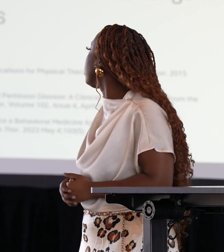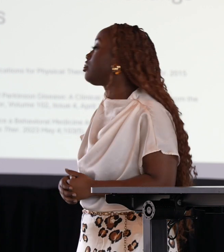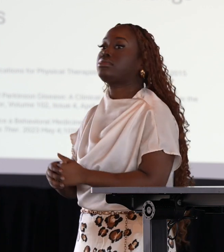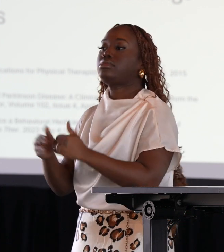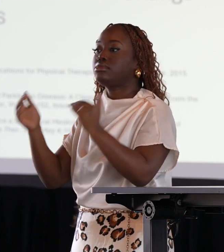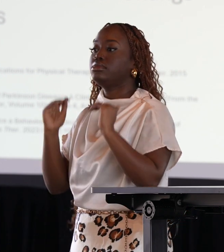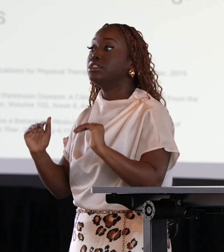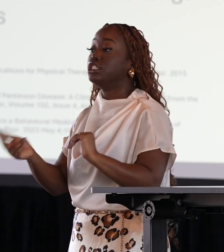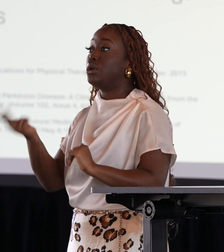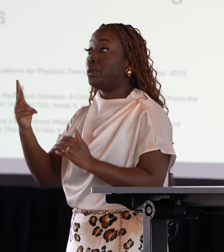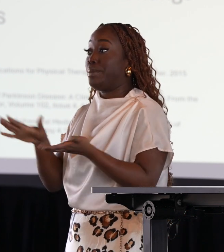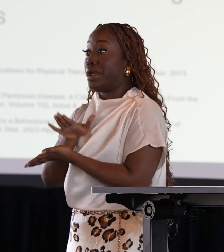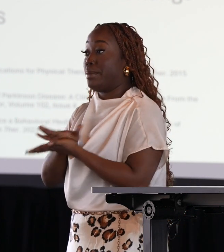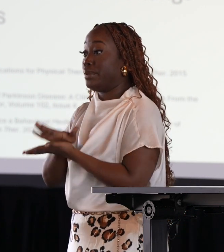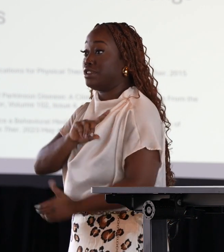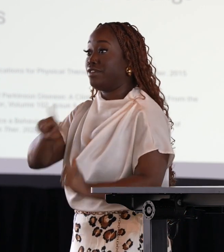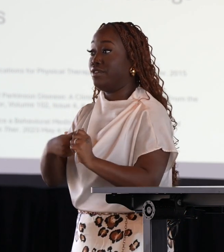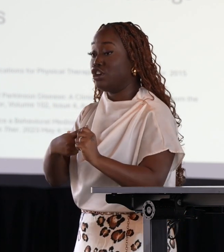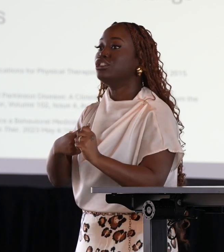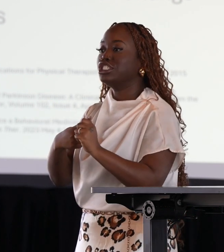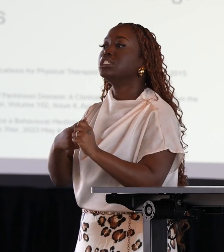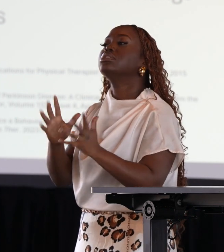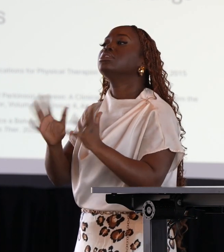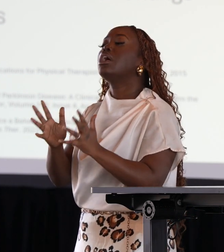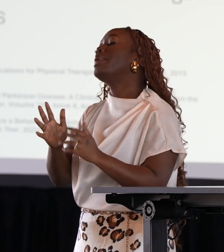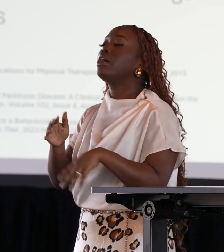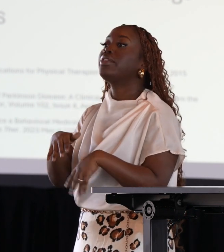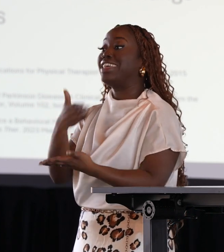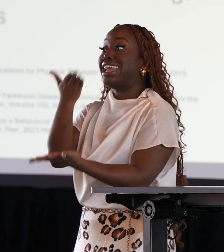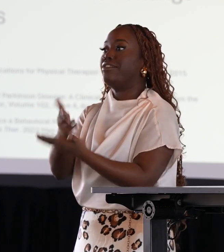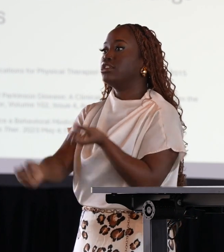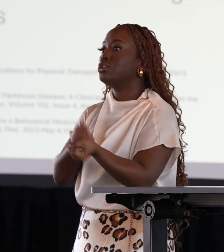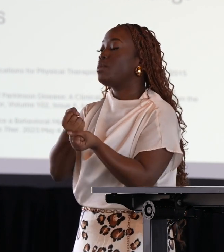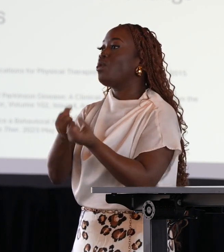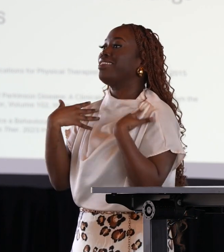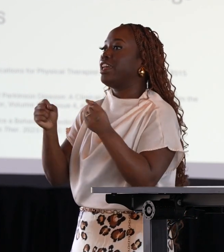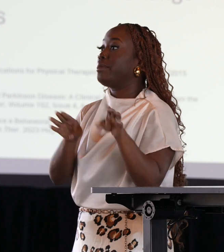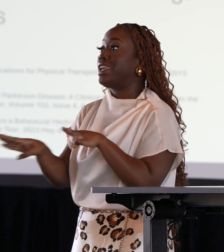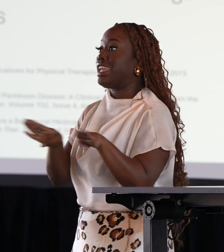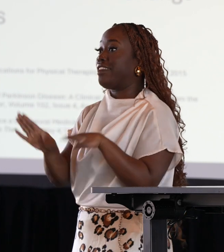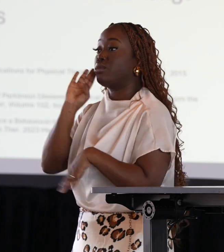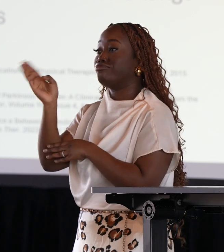are listed here. There's three papers. The first two just really talk about the evidence that supports the health behavior. So I'm going to speak to you. That's the first one